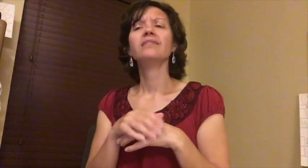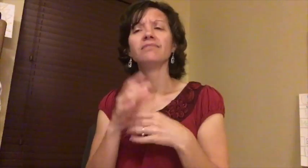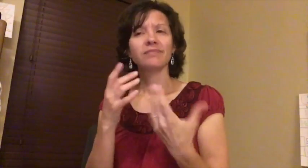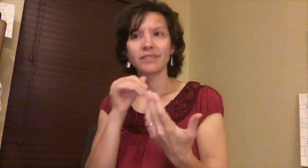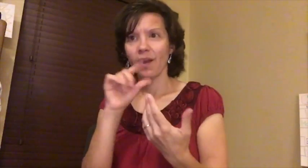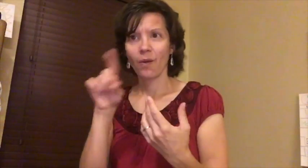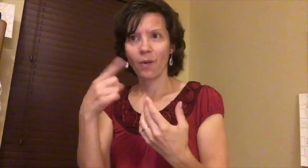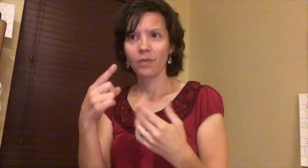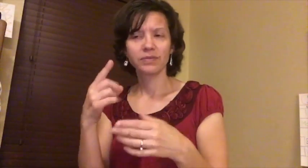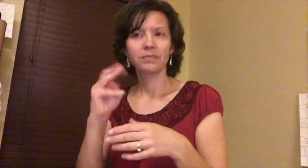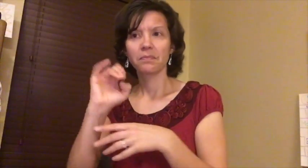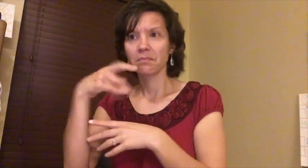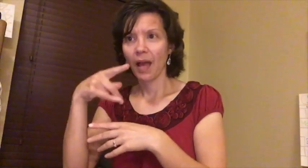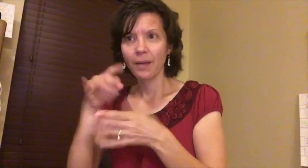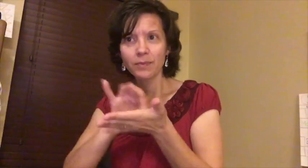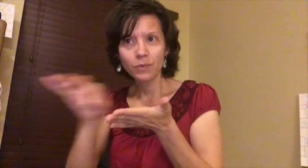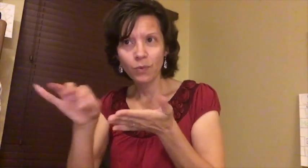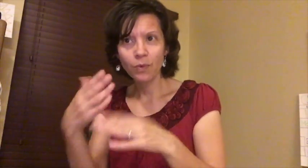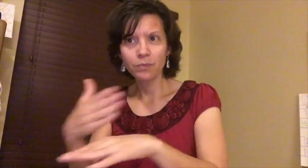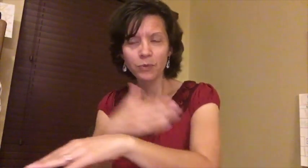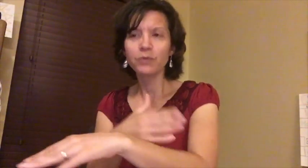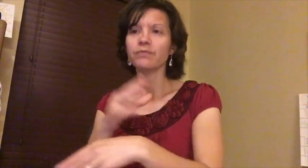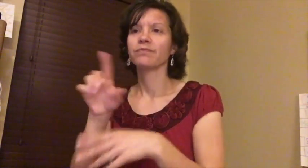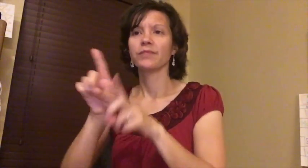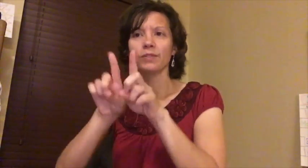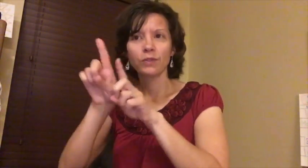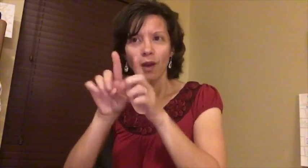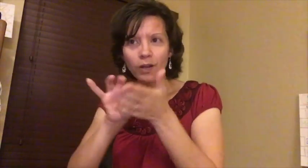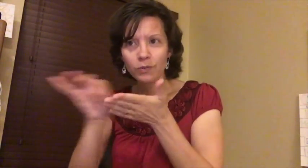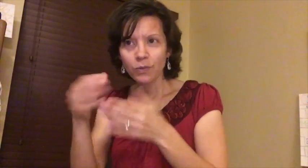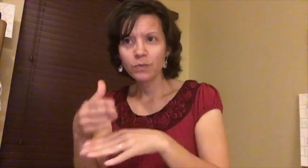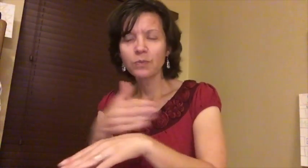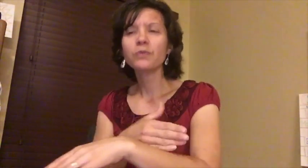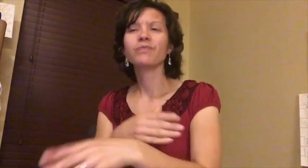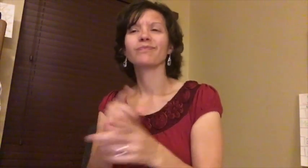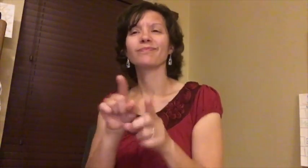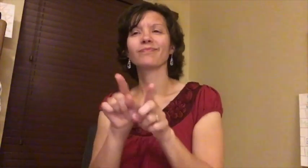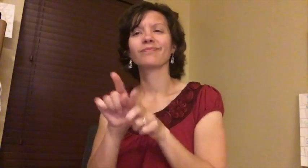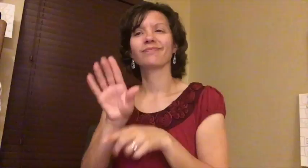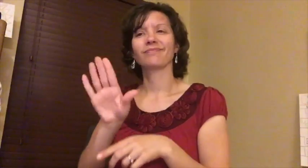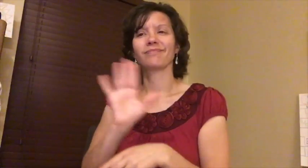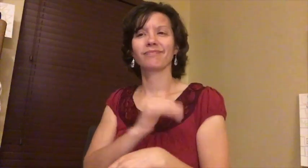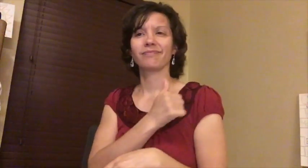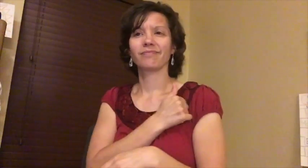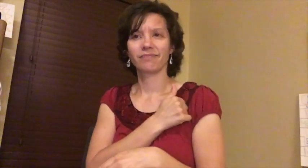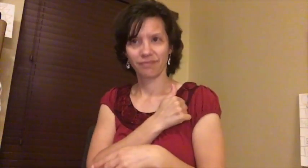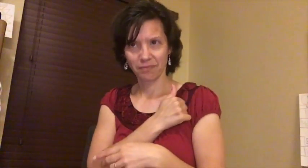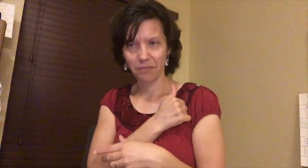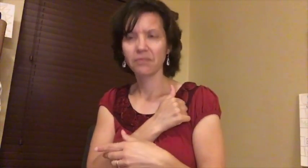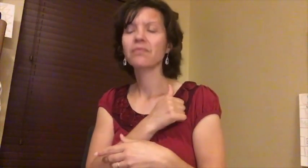particular made a marked improvement with their reading, not just with their map scores and stars scores, but also their